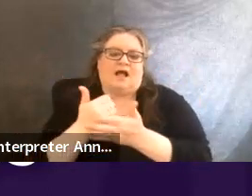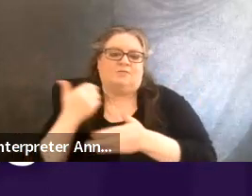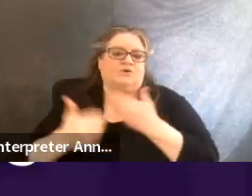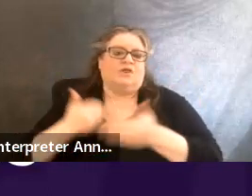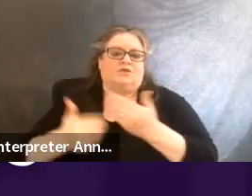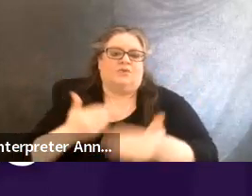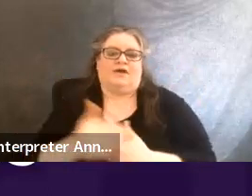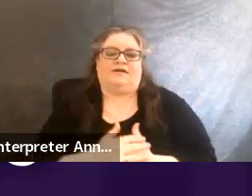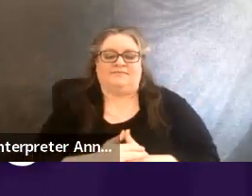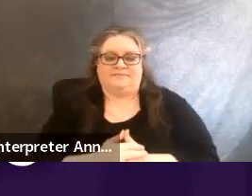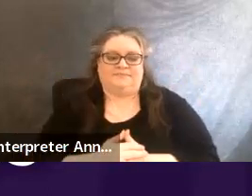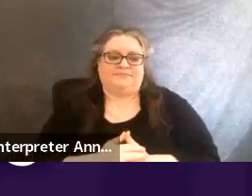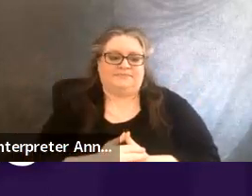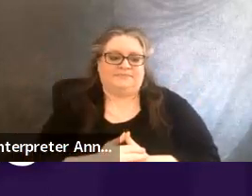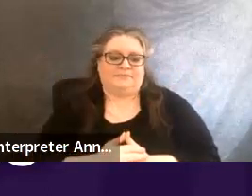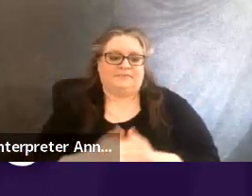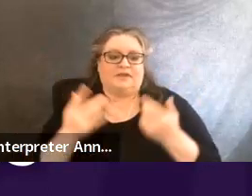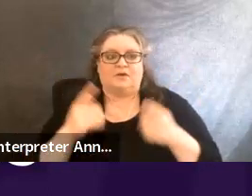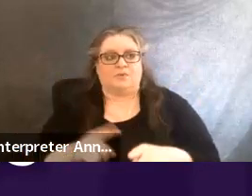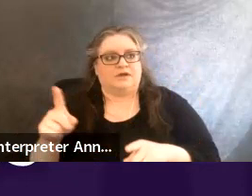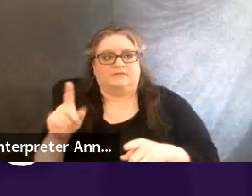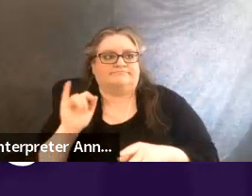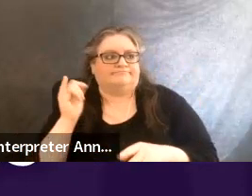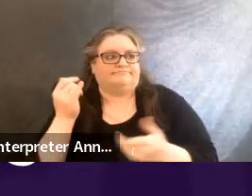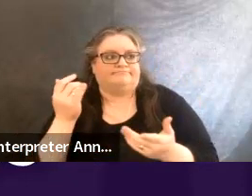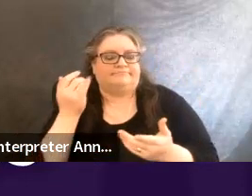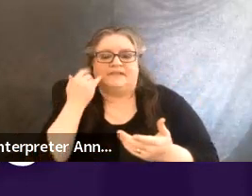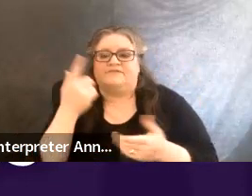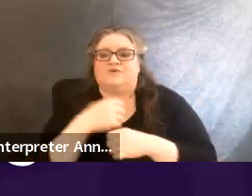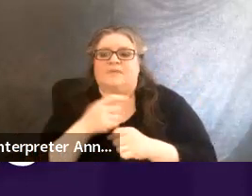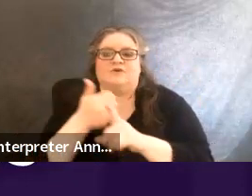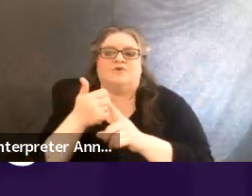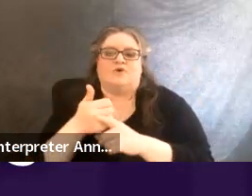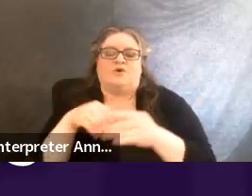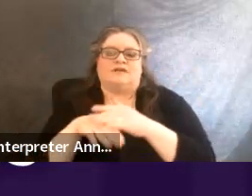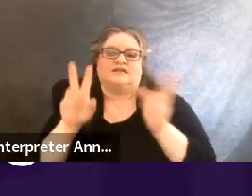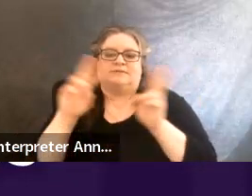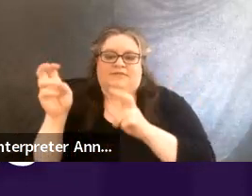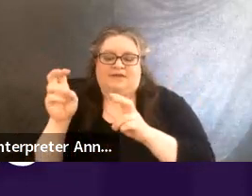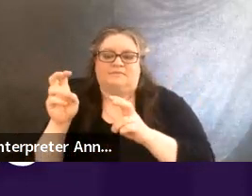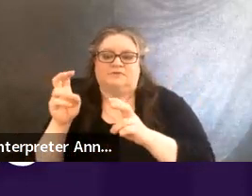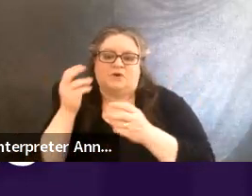such as when creating your own accessible theme. There are also information